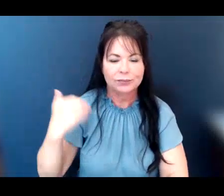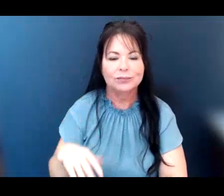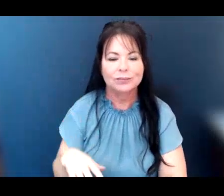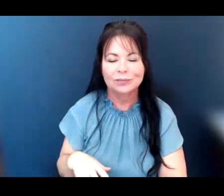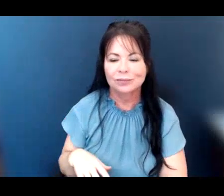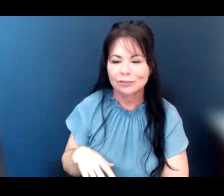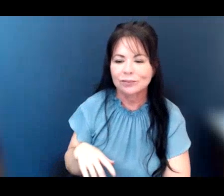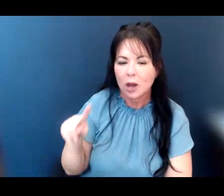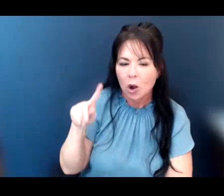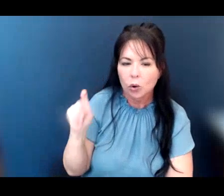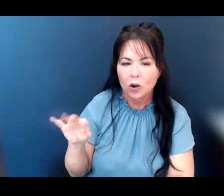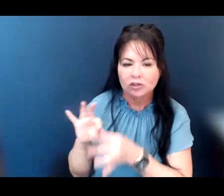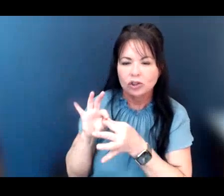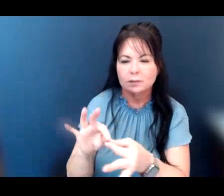to the discussion about AI.